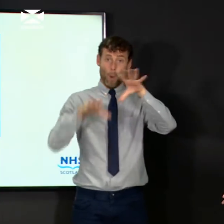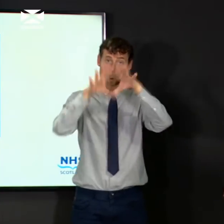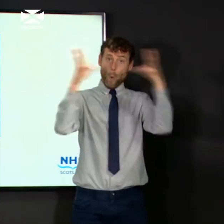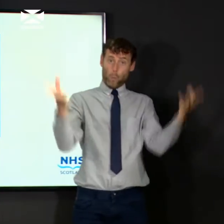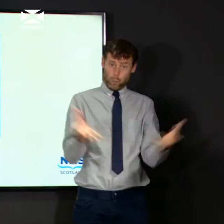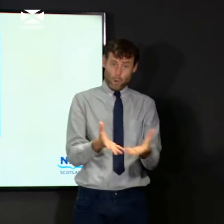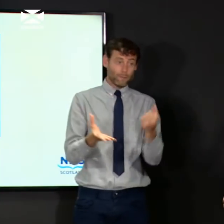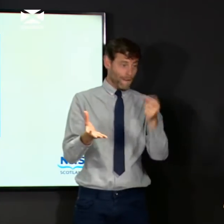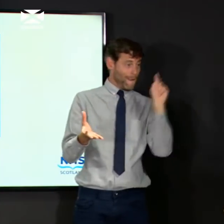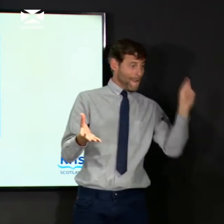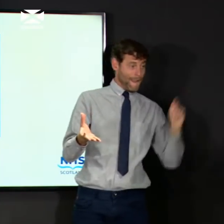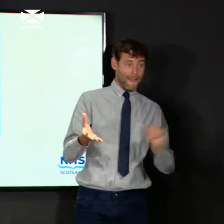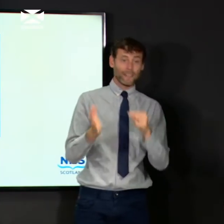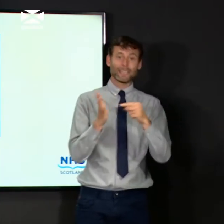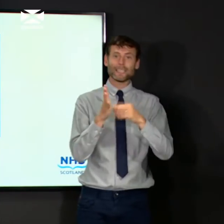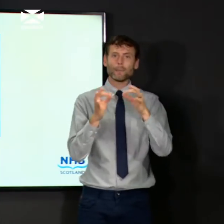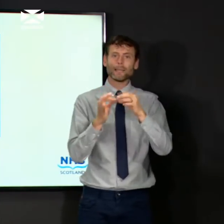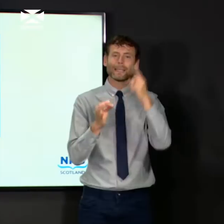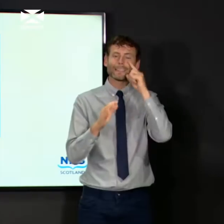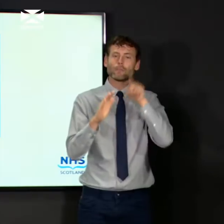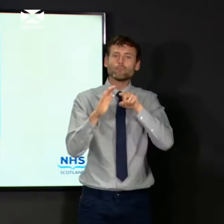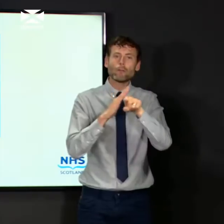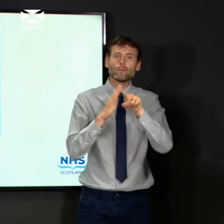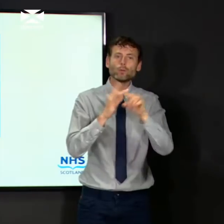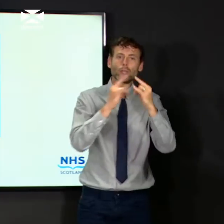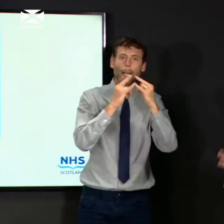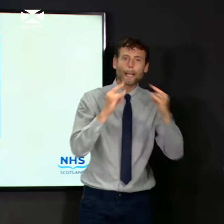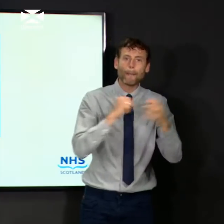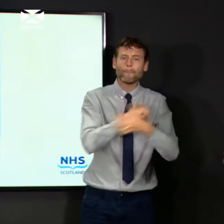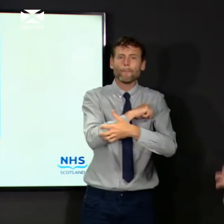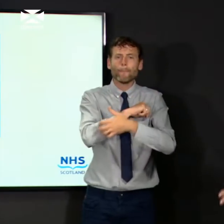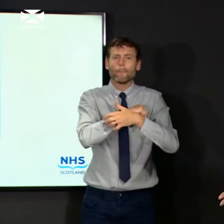happens in refugee camps, it happens in poorer countries, and kills thousands and thousands